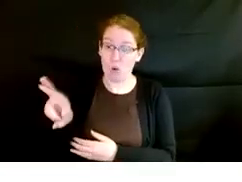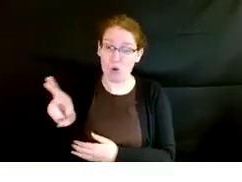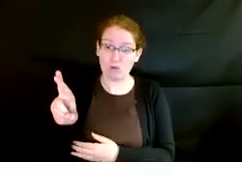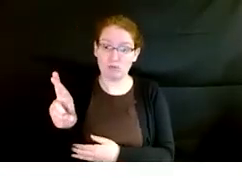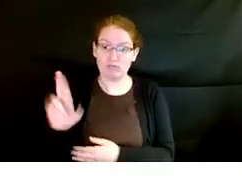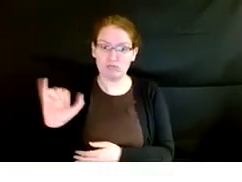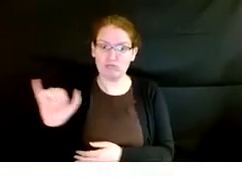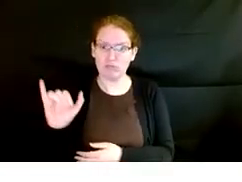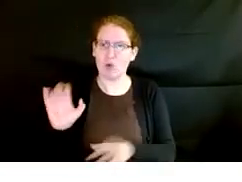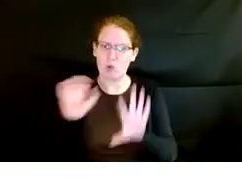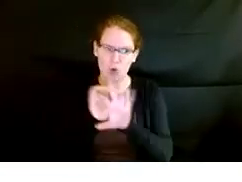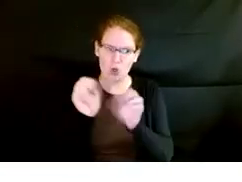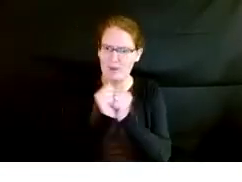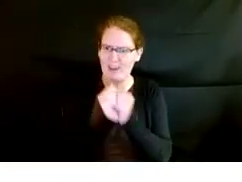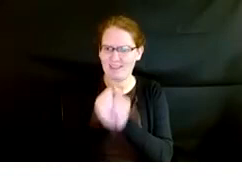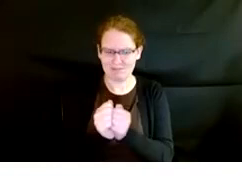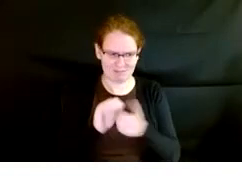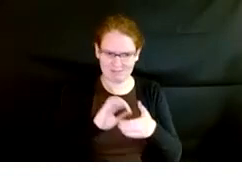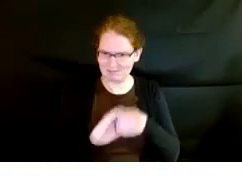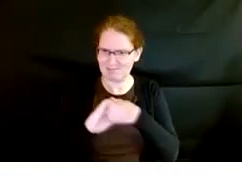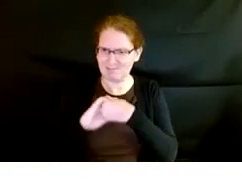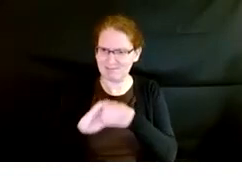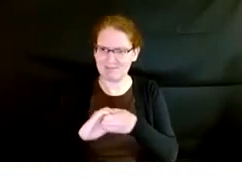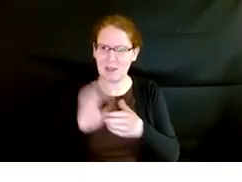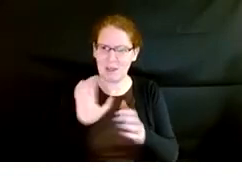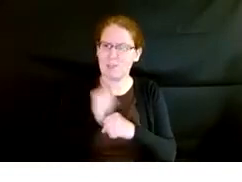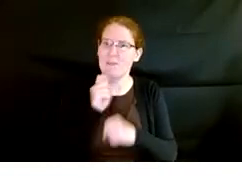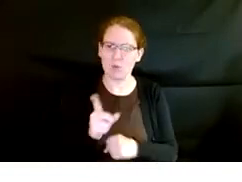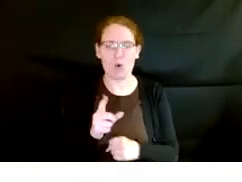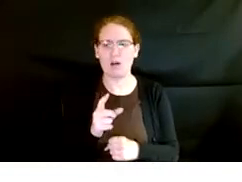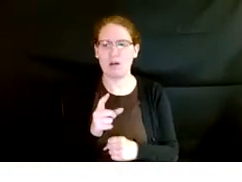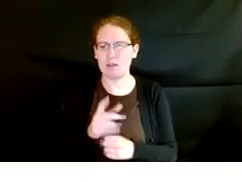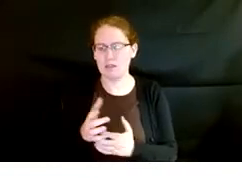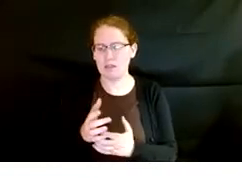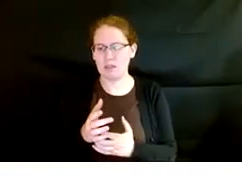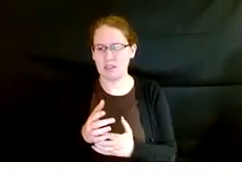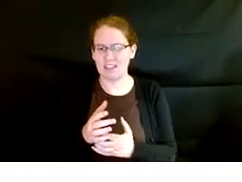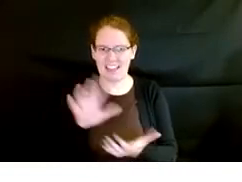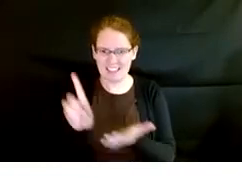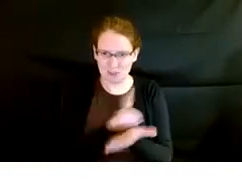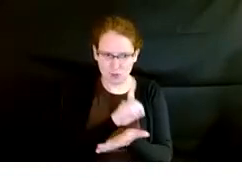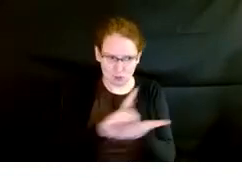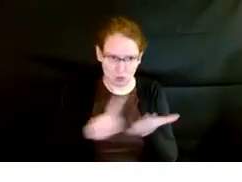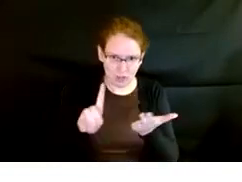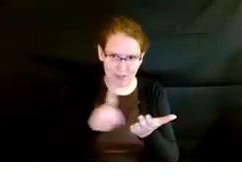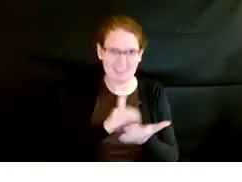worked with us in making sure that you know that the discrimination provisions in that guidance